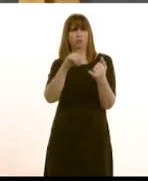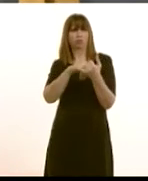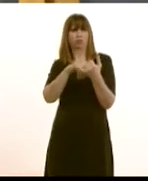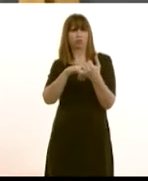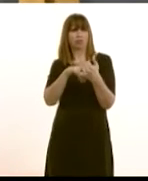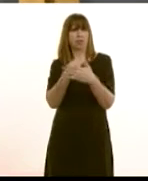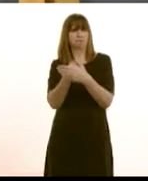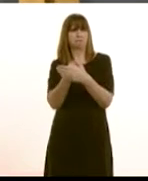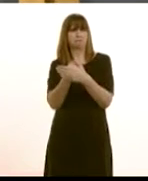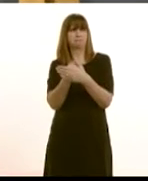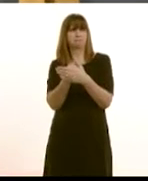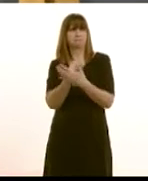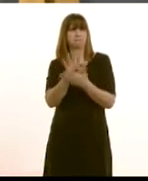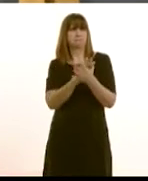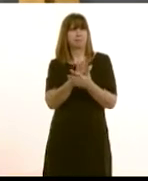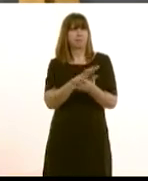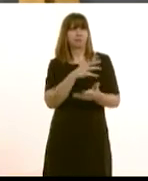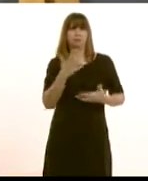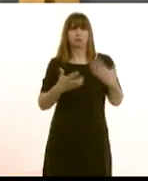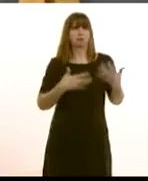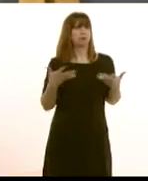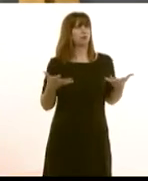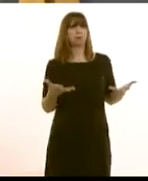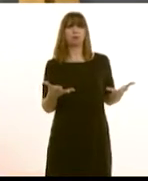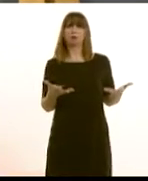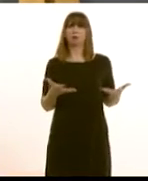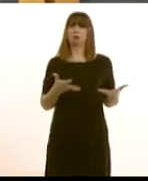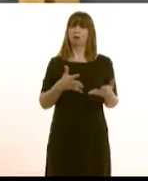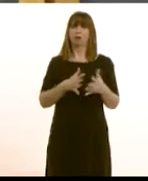and an inconvenience to passengers and would also have a negative impact on the mid Wales